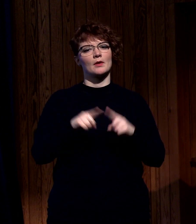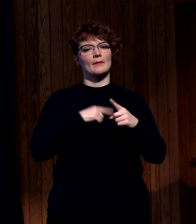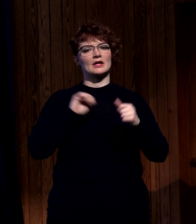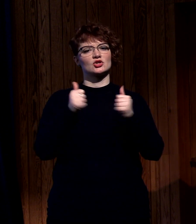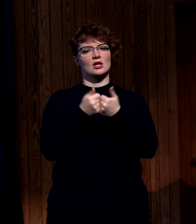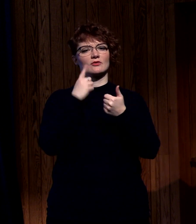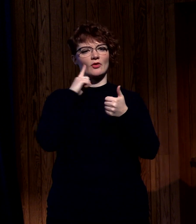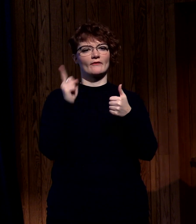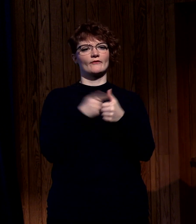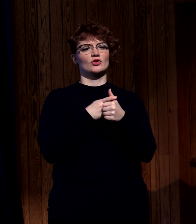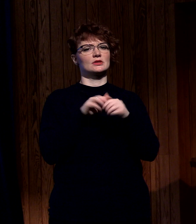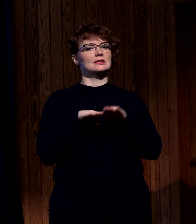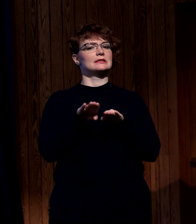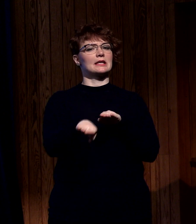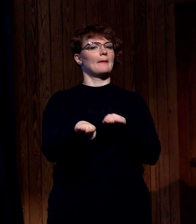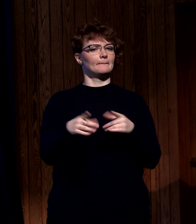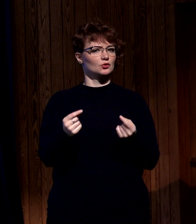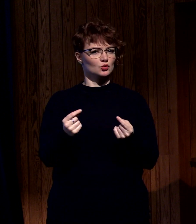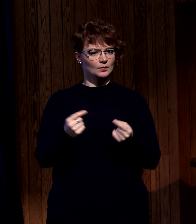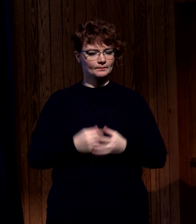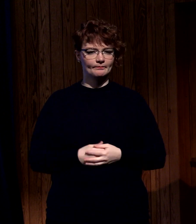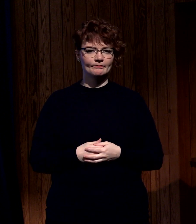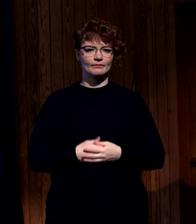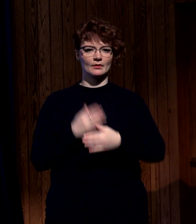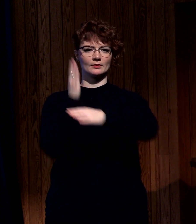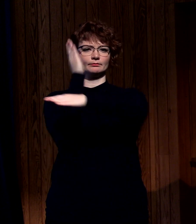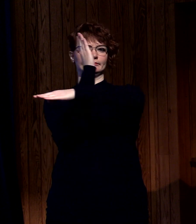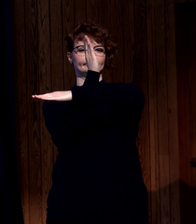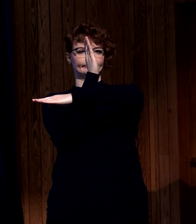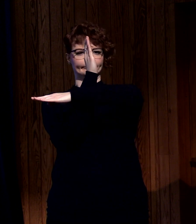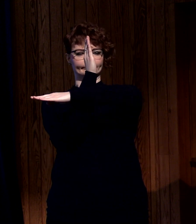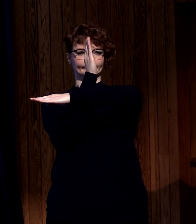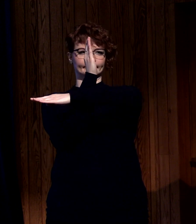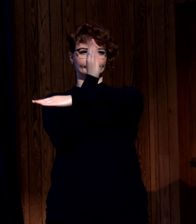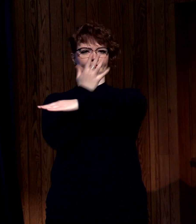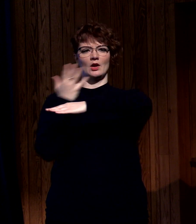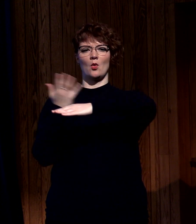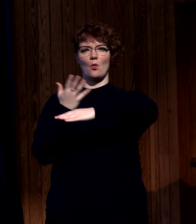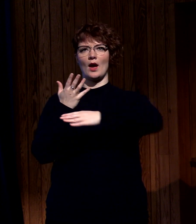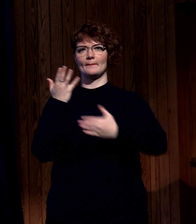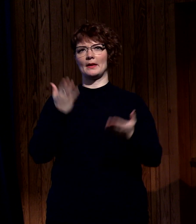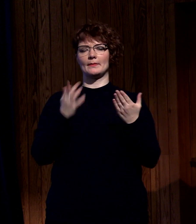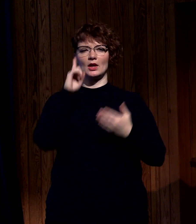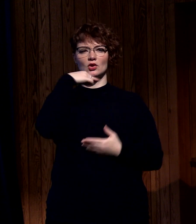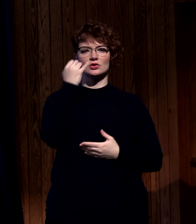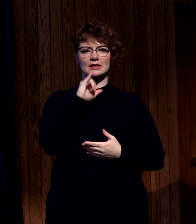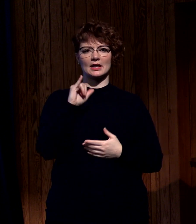first step, consider what it might look like to structure